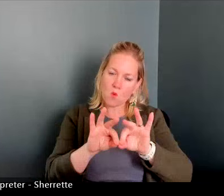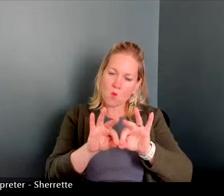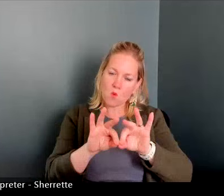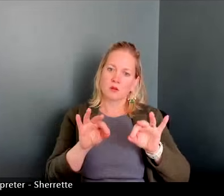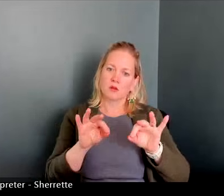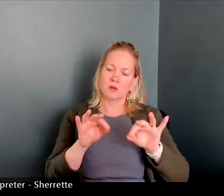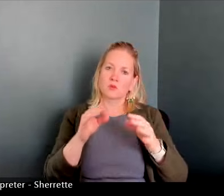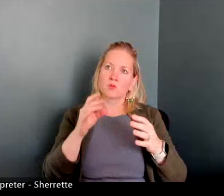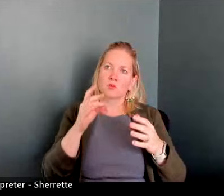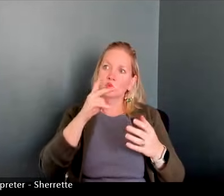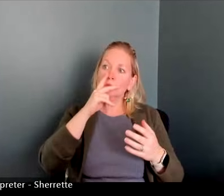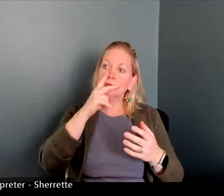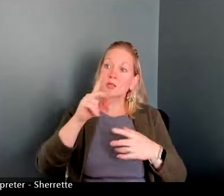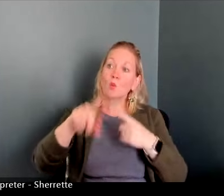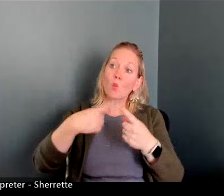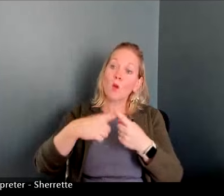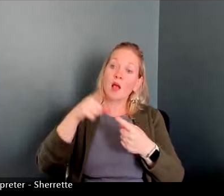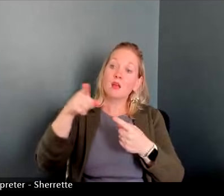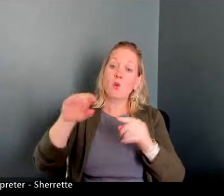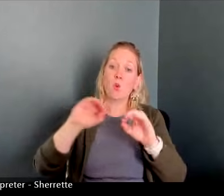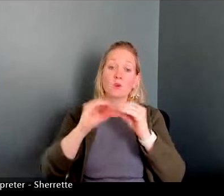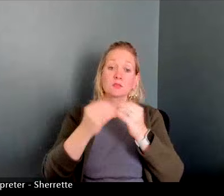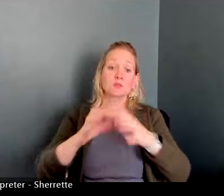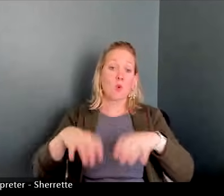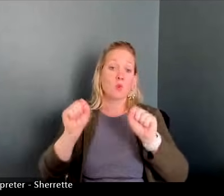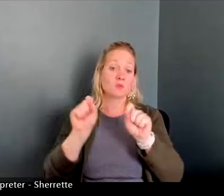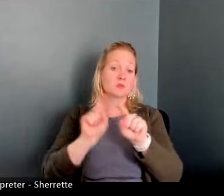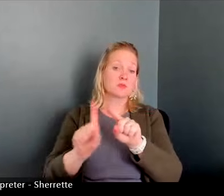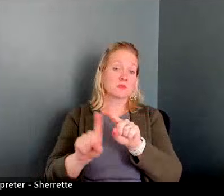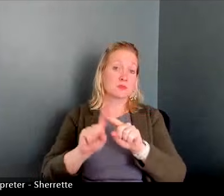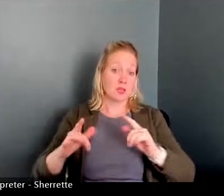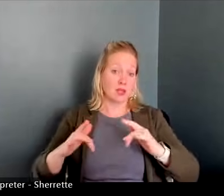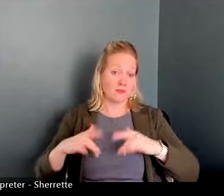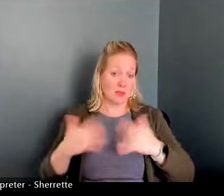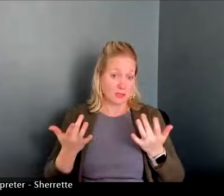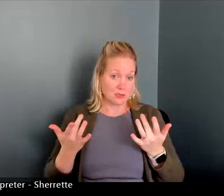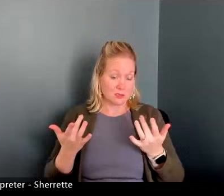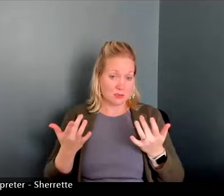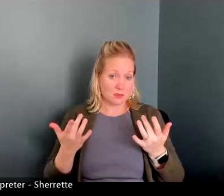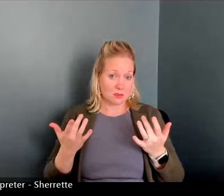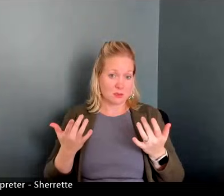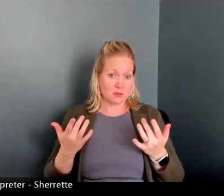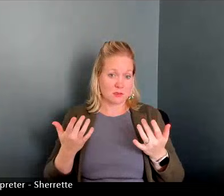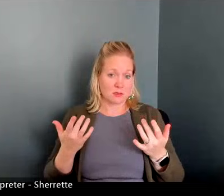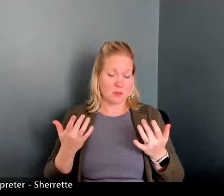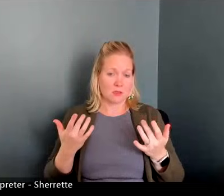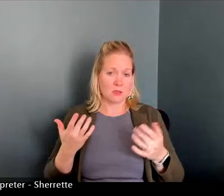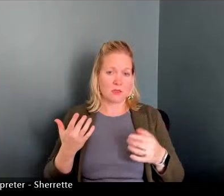are hosting events and, you know, just seminars or whatever, that the doctors are